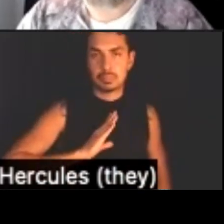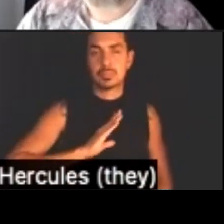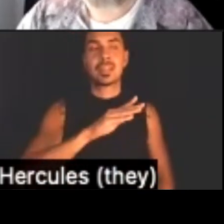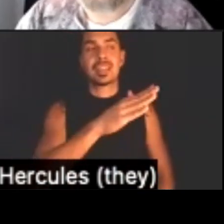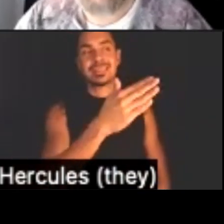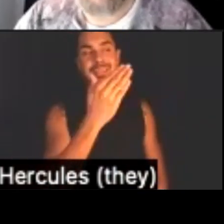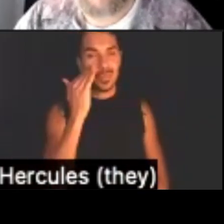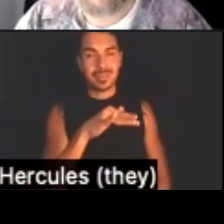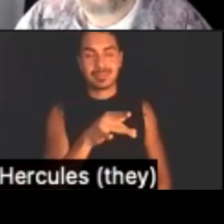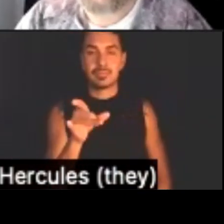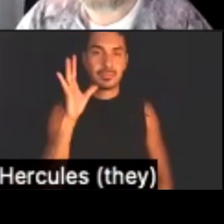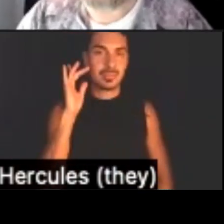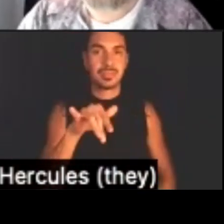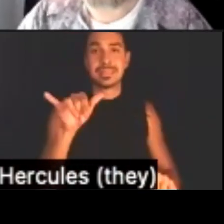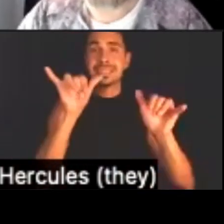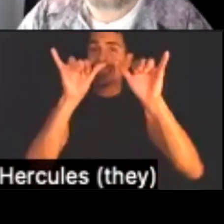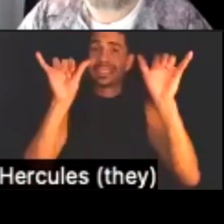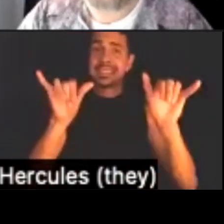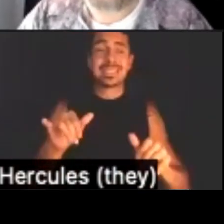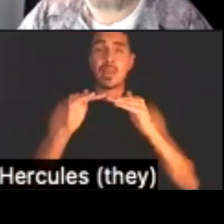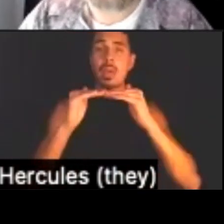that are not very fair and not very comfortable.